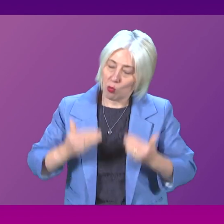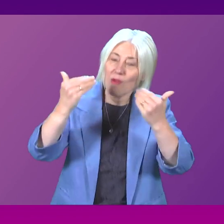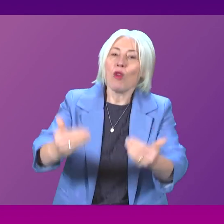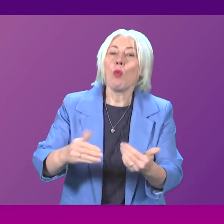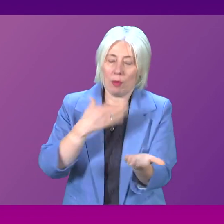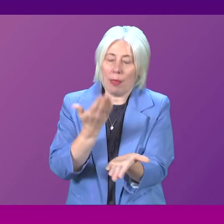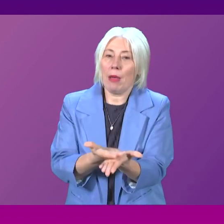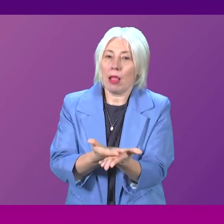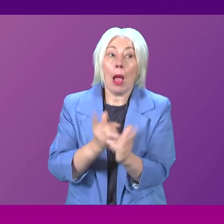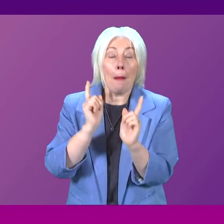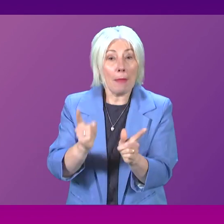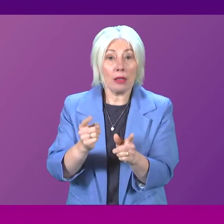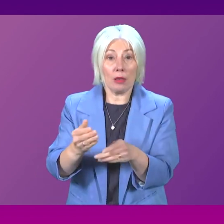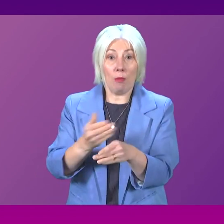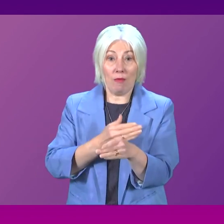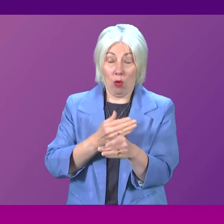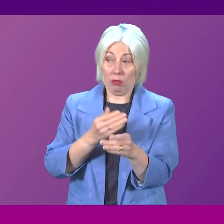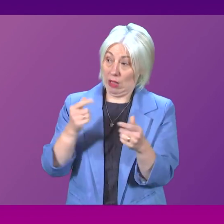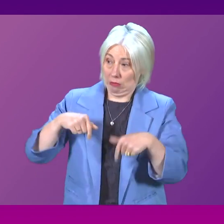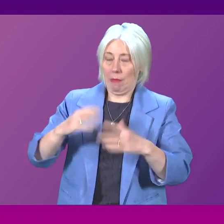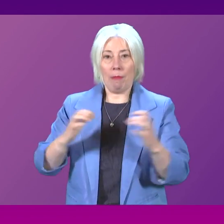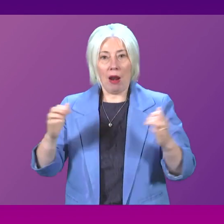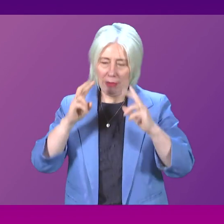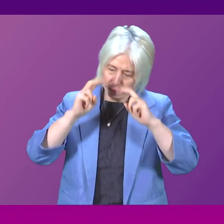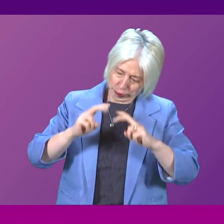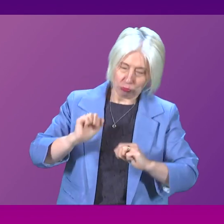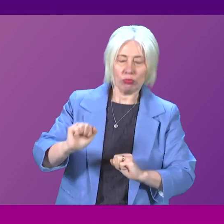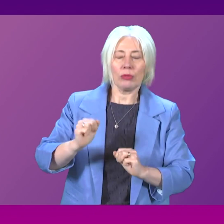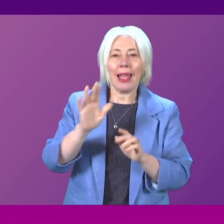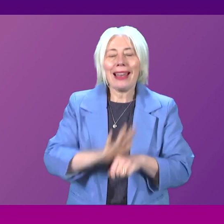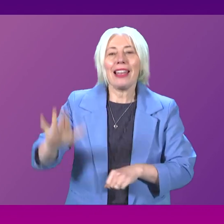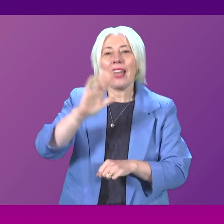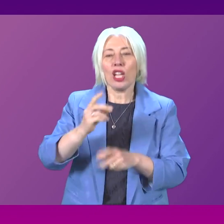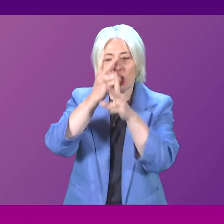In the meantime, while the Parliament is scrutinising the bill, and as we take that forward, we